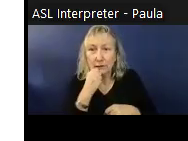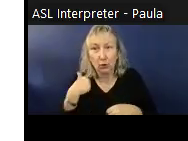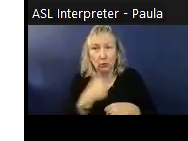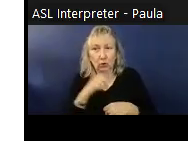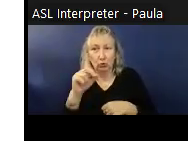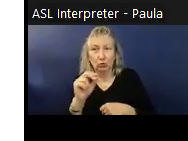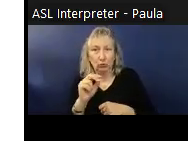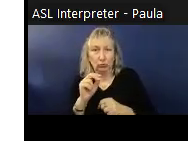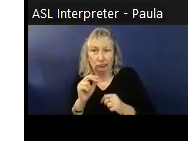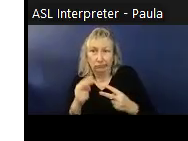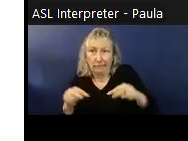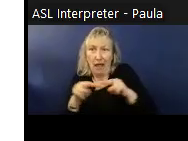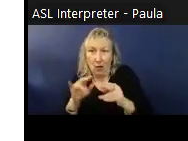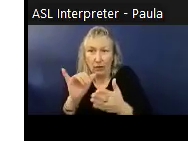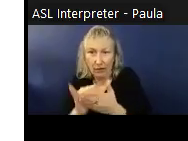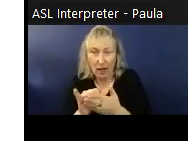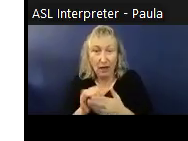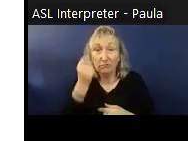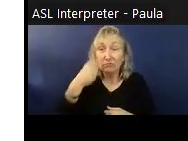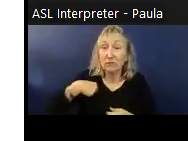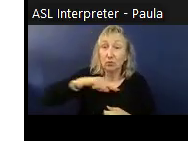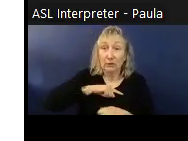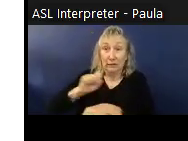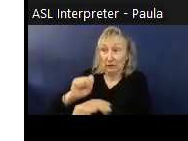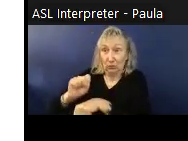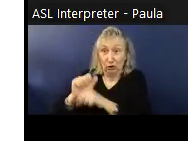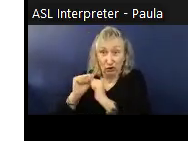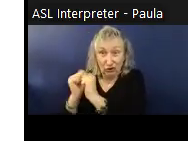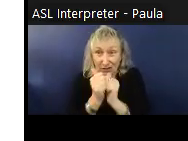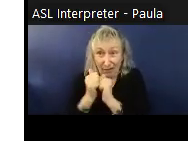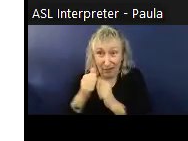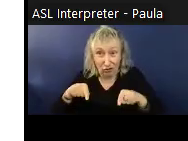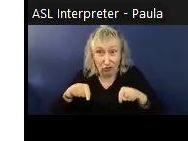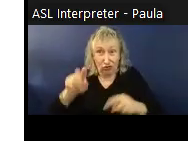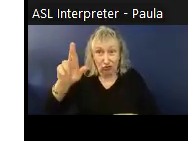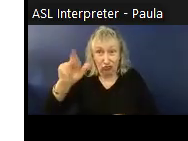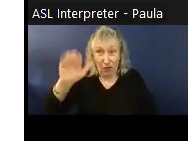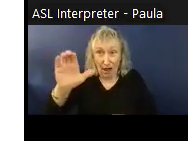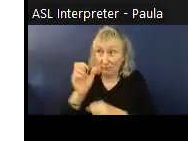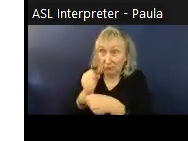Racks are one of the ways that we work together to ensure that administrative